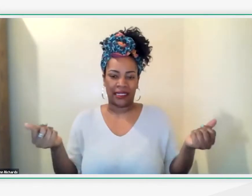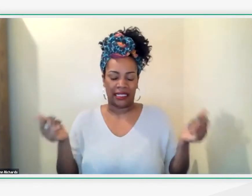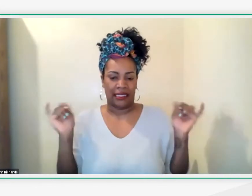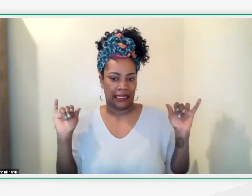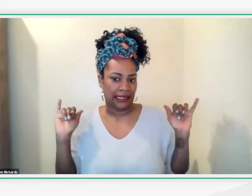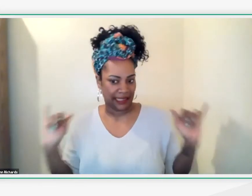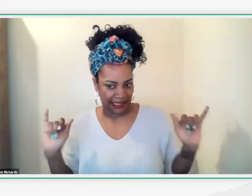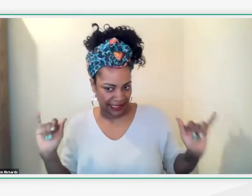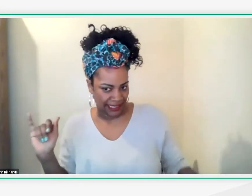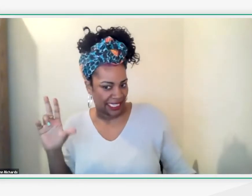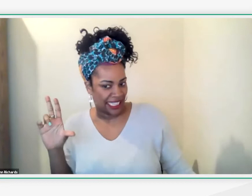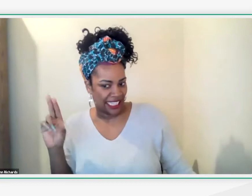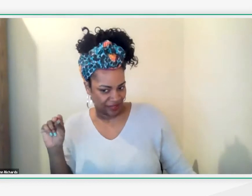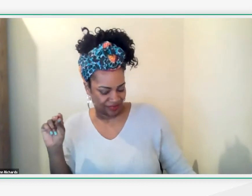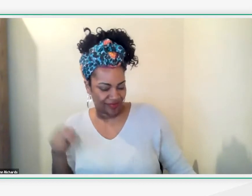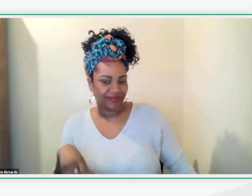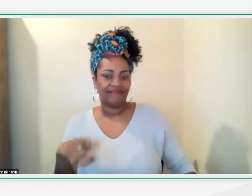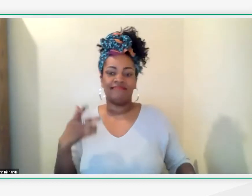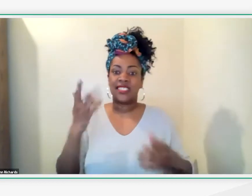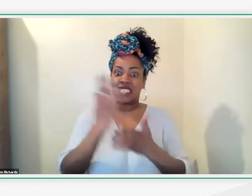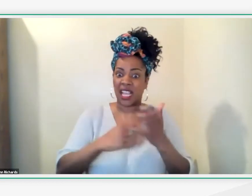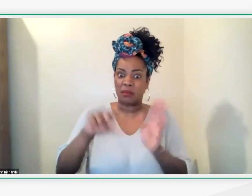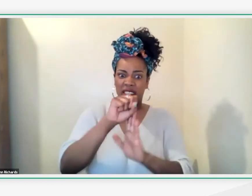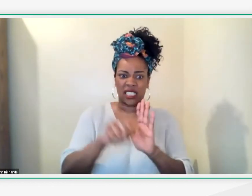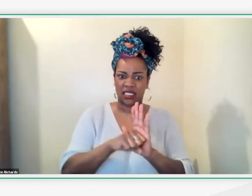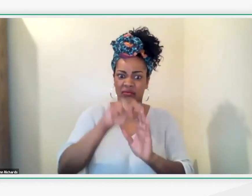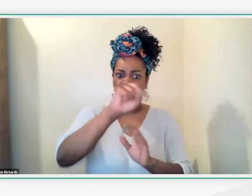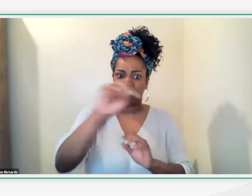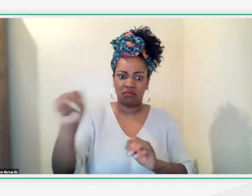So, we assumed that COVID-19 would be gone by this year.